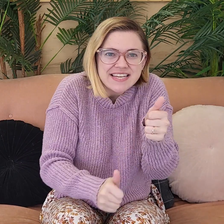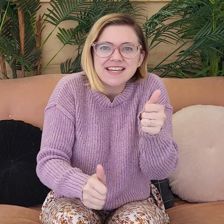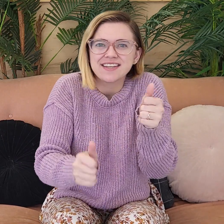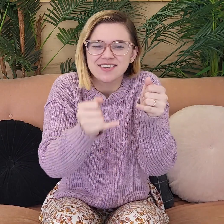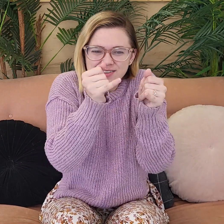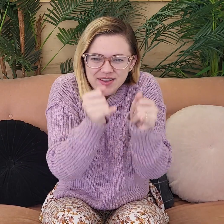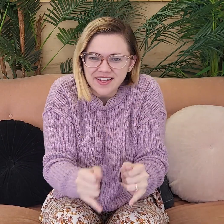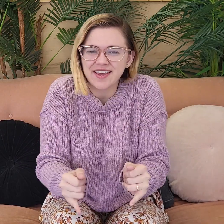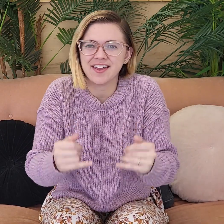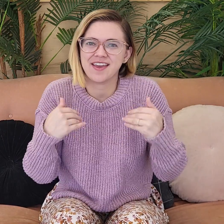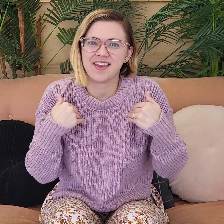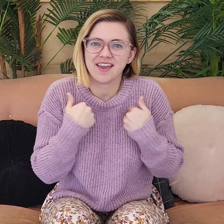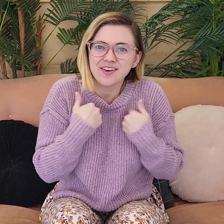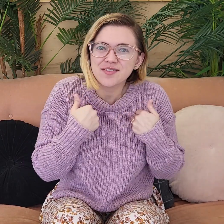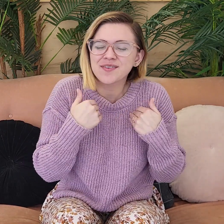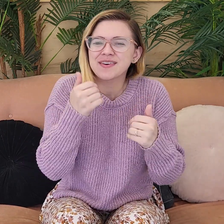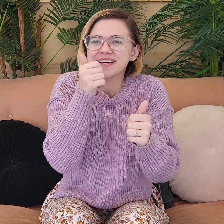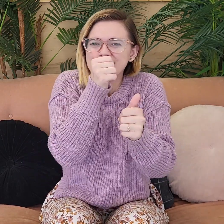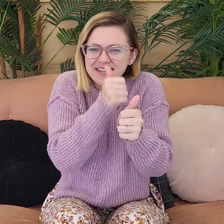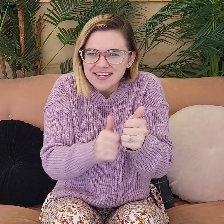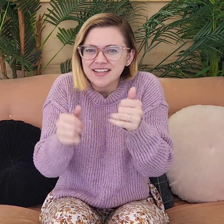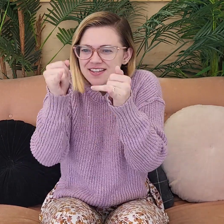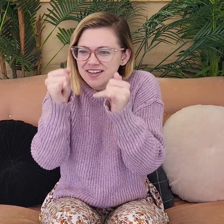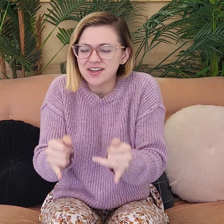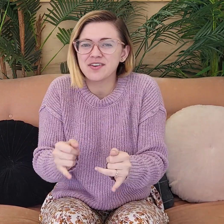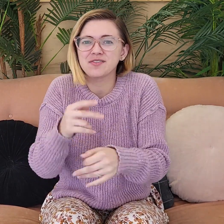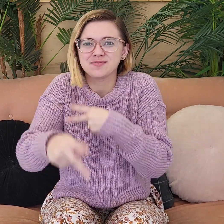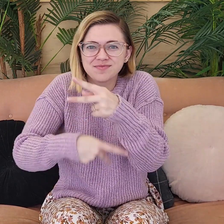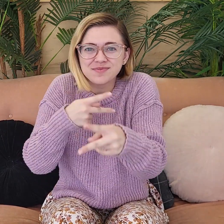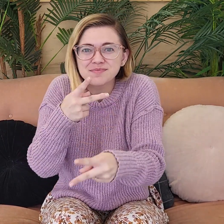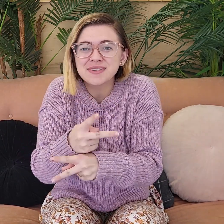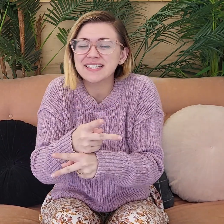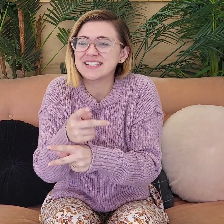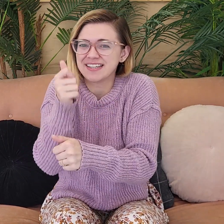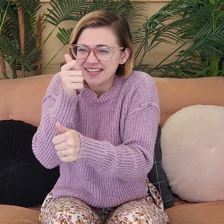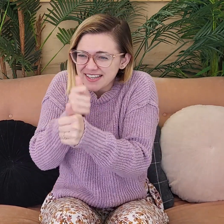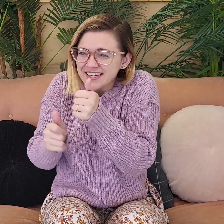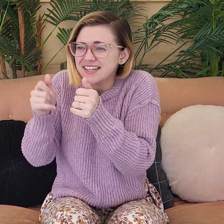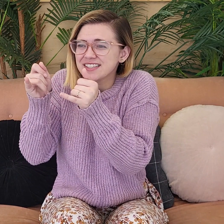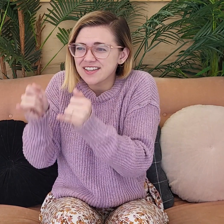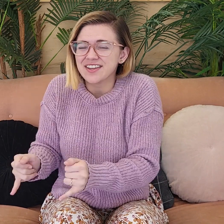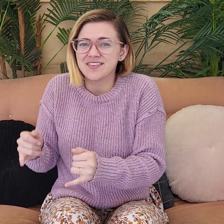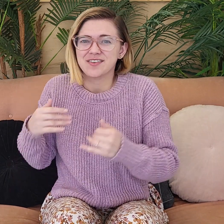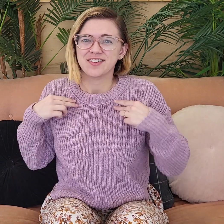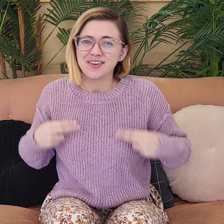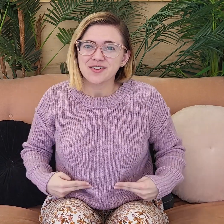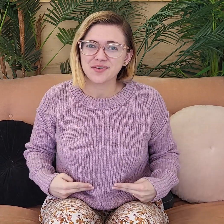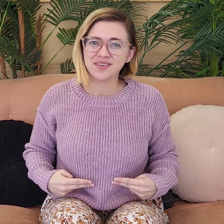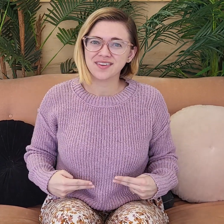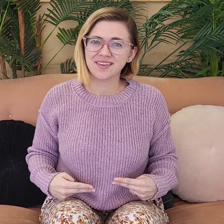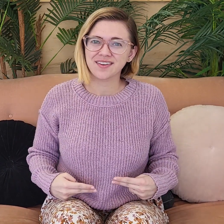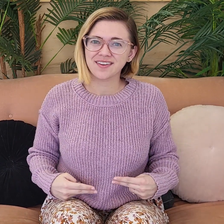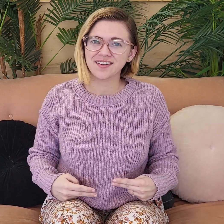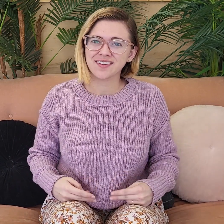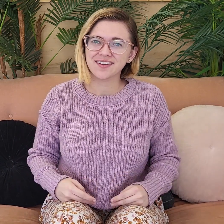unique for each individual animal, each individual species, each individual human.